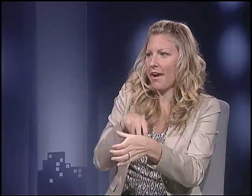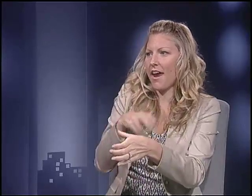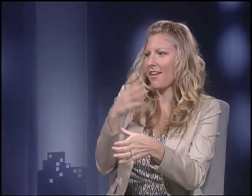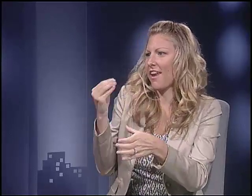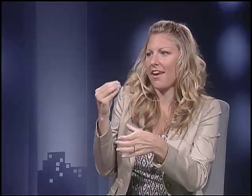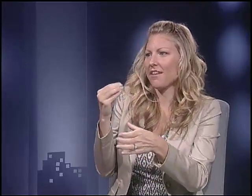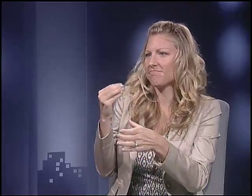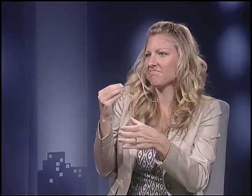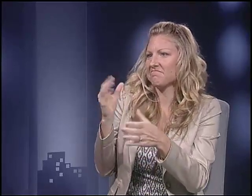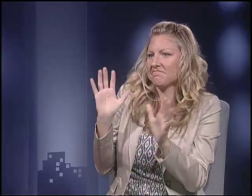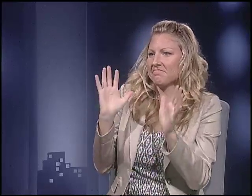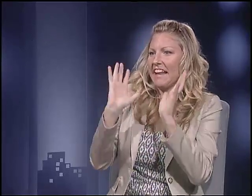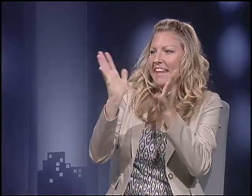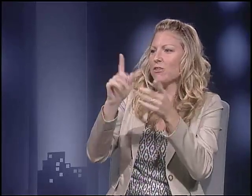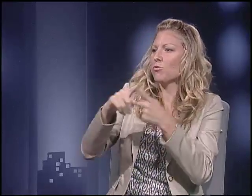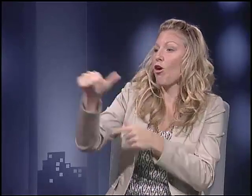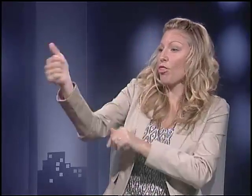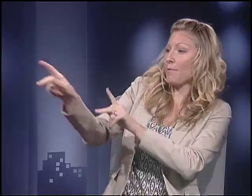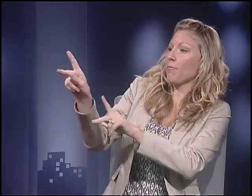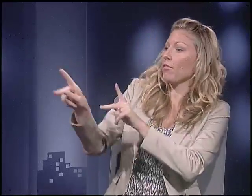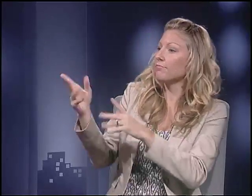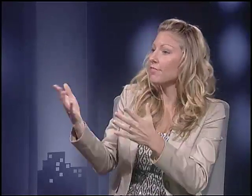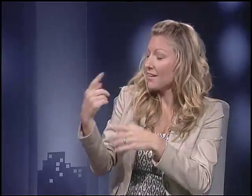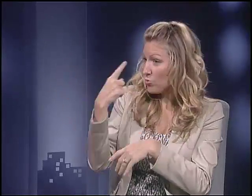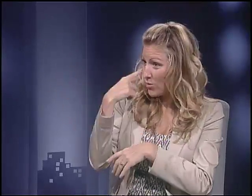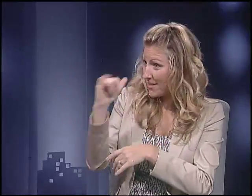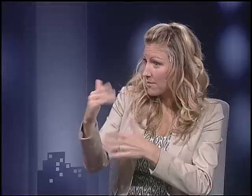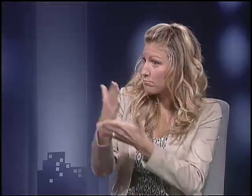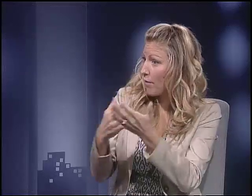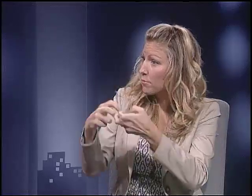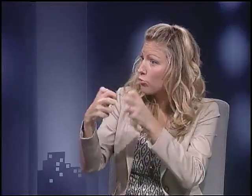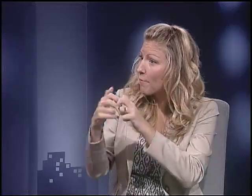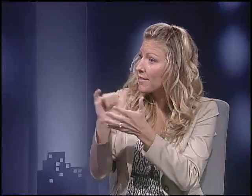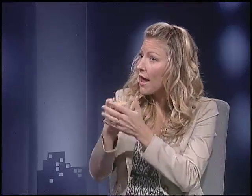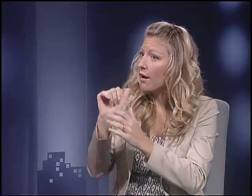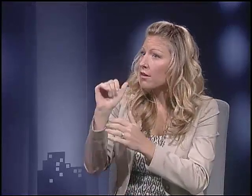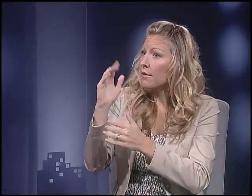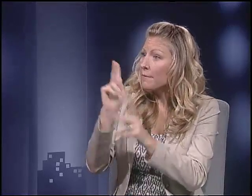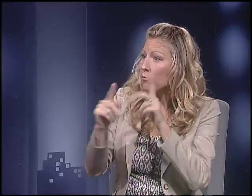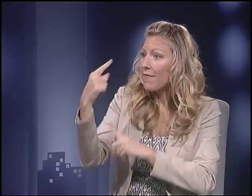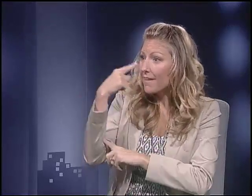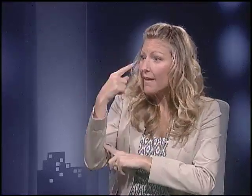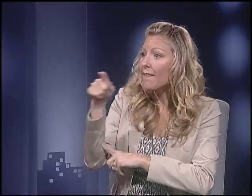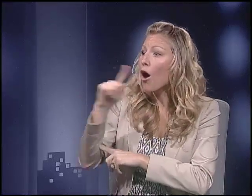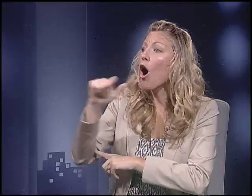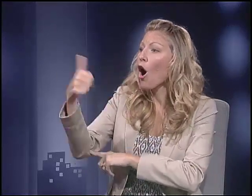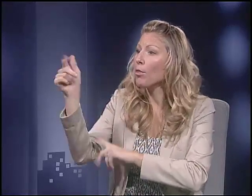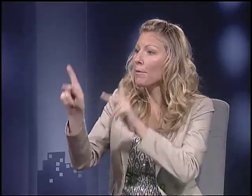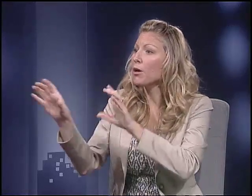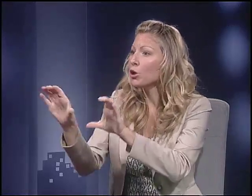Sometimes, it's better to just really take a step back and kind of leave it to the other people. Now, do you think that that's a problem?